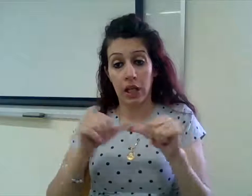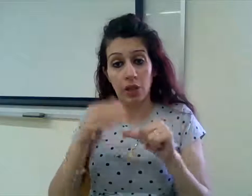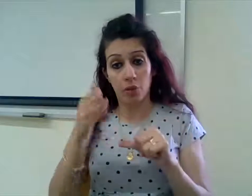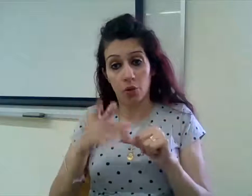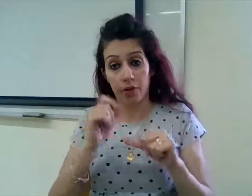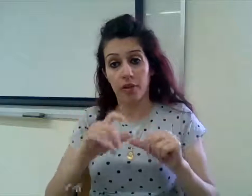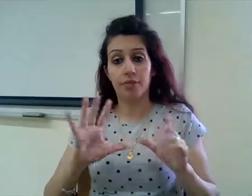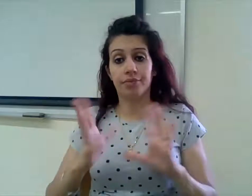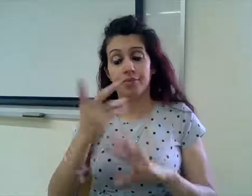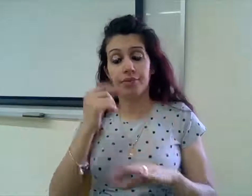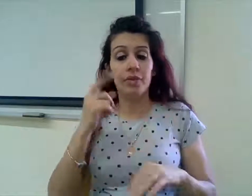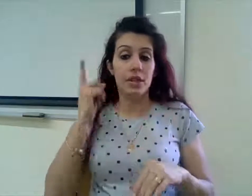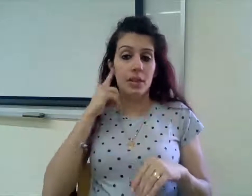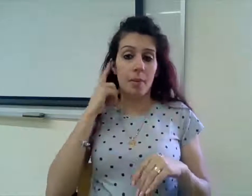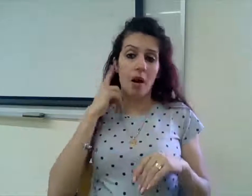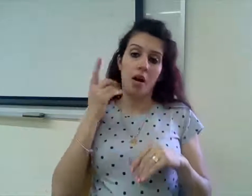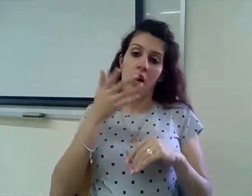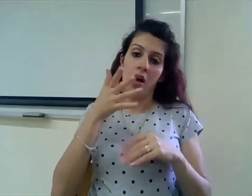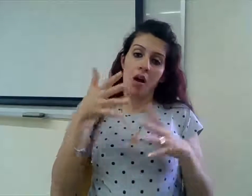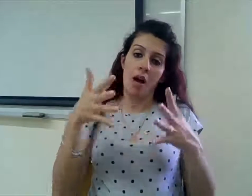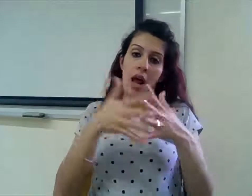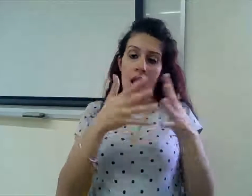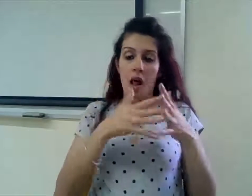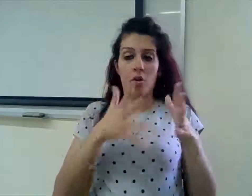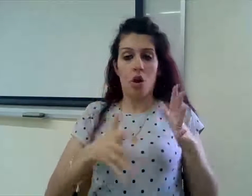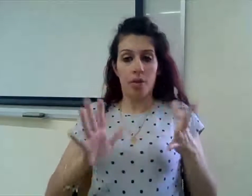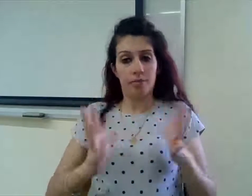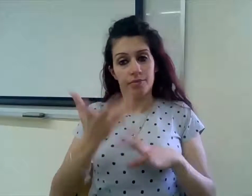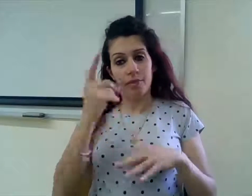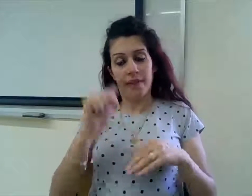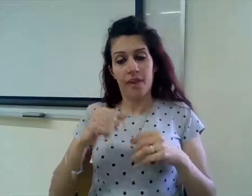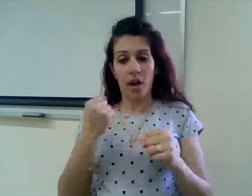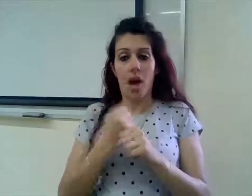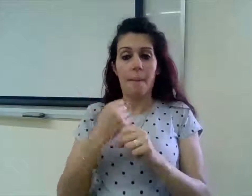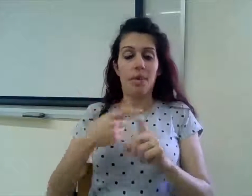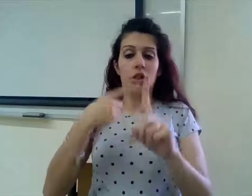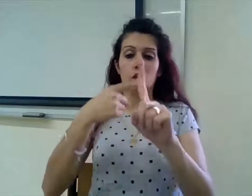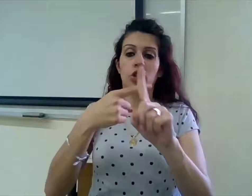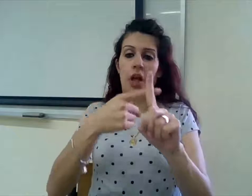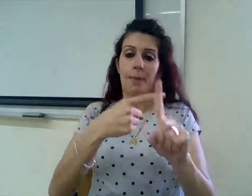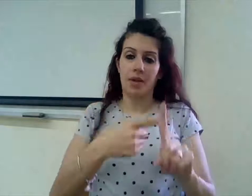different lessons learned and things from the presentation and today and I